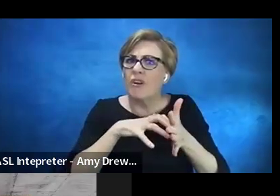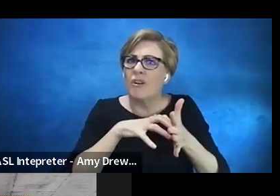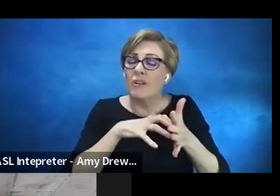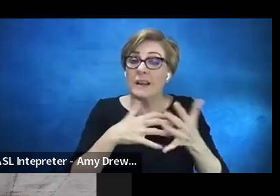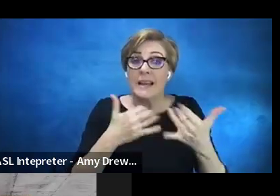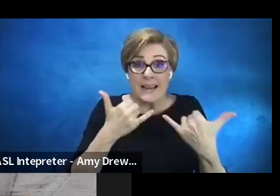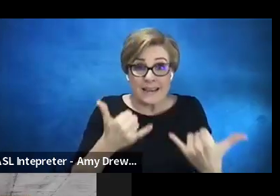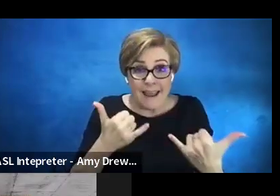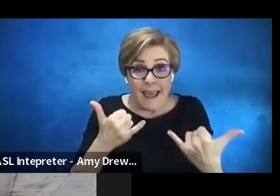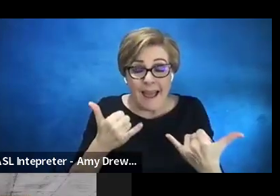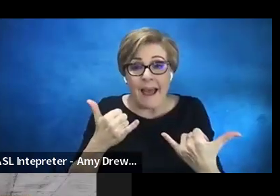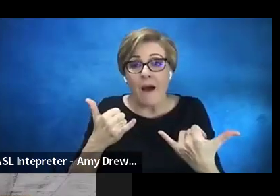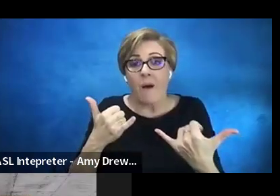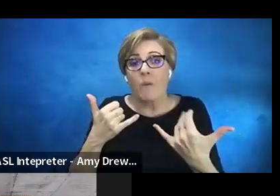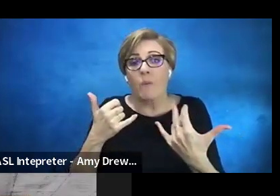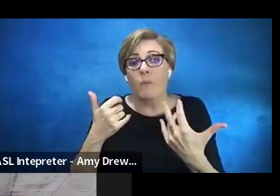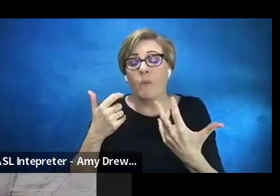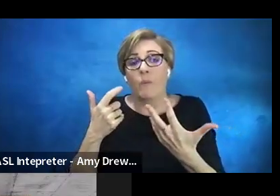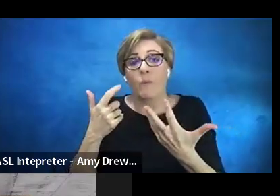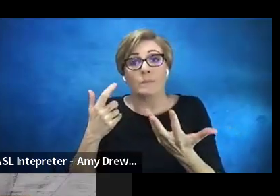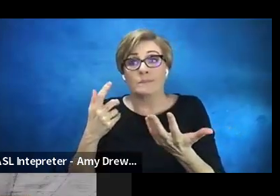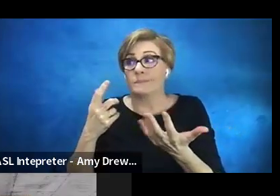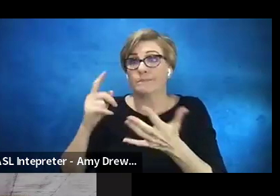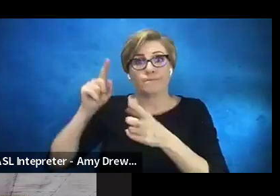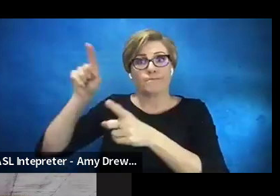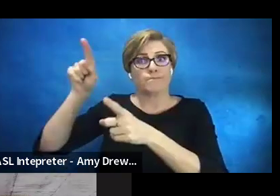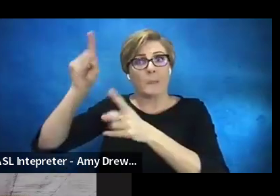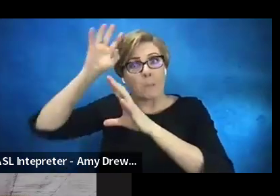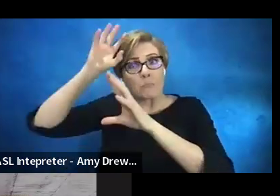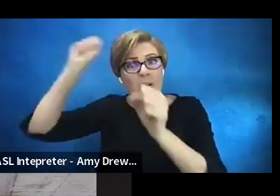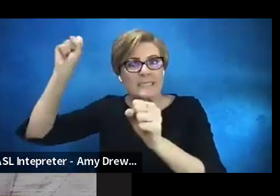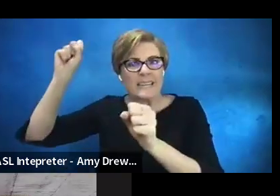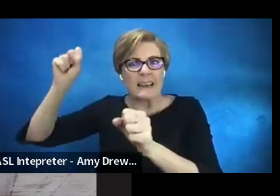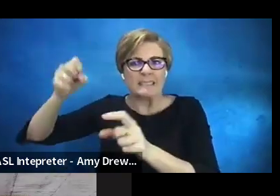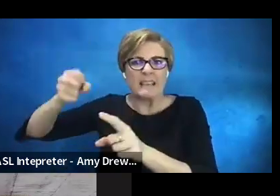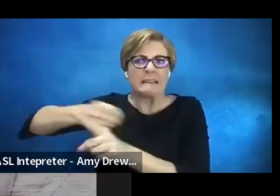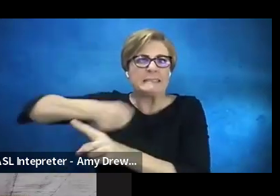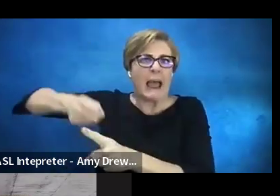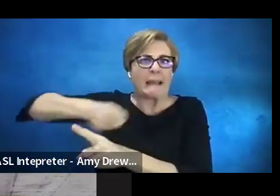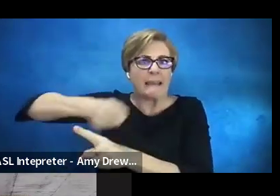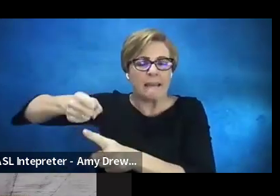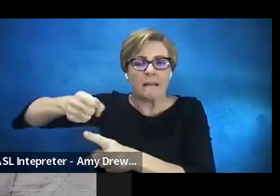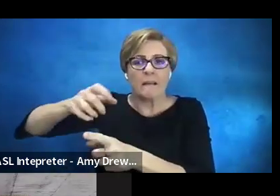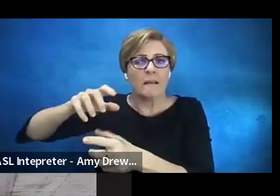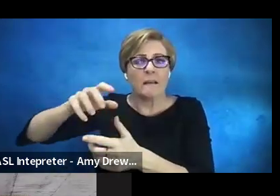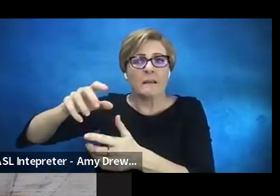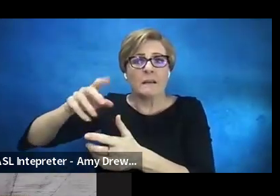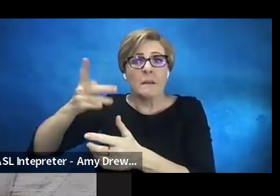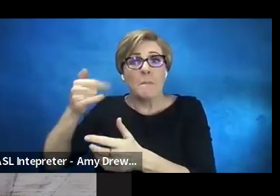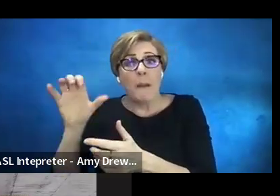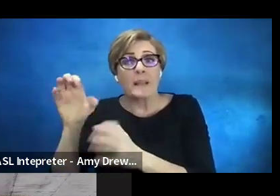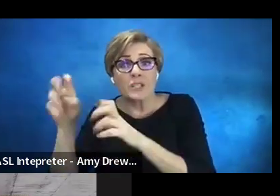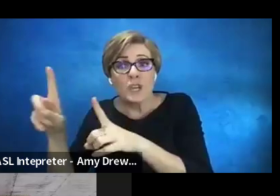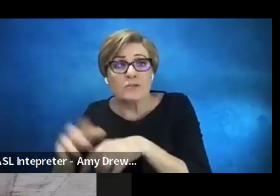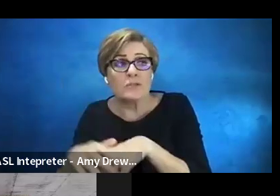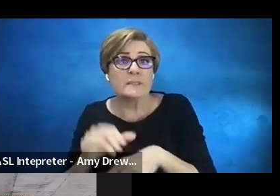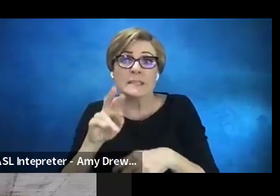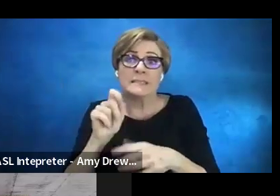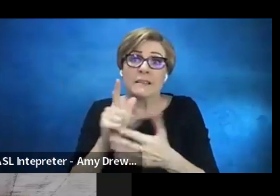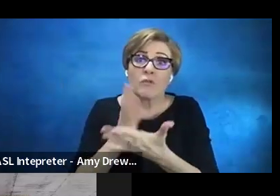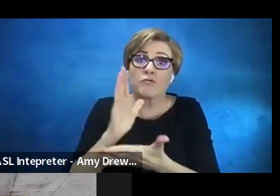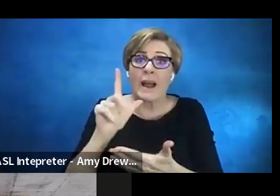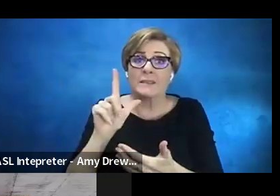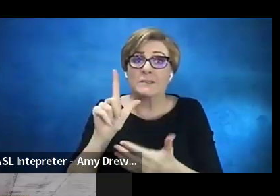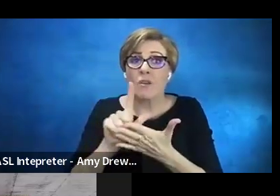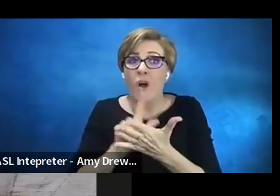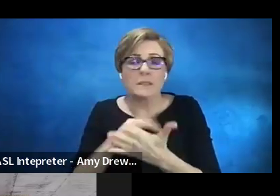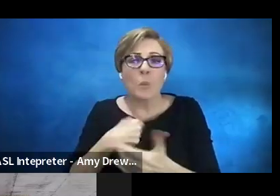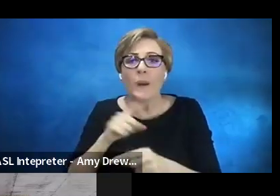I would just say that people need to know what their rights are, right? And then when someone tells them that they don't have to do something that's a requirement under federal law, we need to be equipped with the answer to tell them otherwise. I also know that a lot of this is just decency, right? And let's treat each other fairly and with grace and I think our institutions, I think we learned from COVID how fragile our institutions are. And we're now